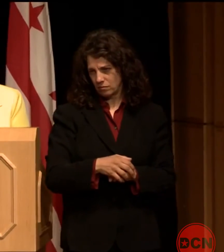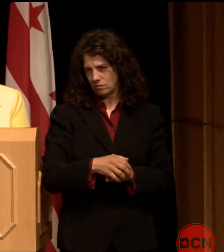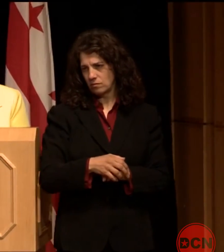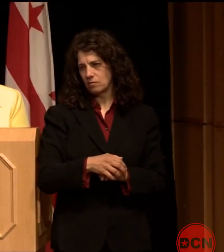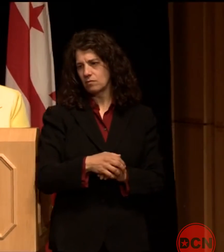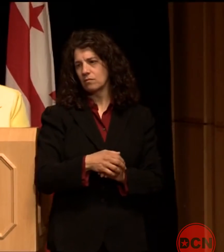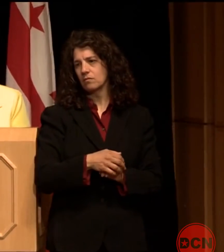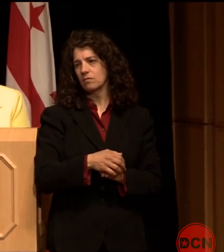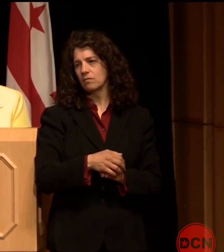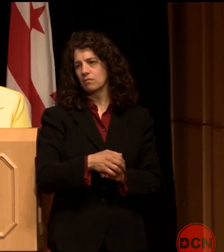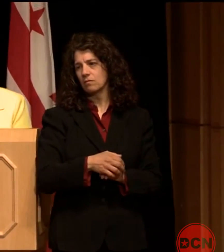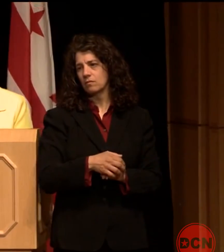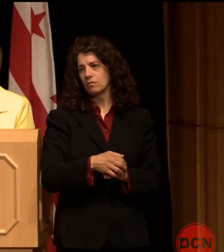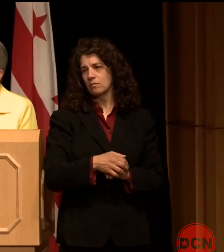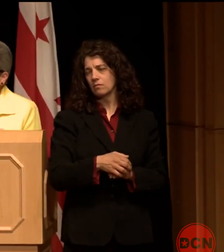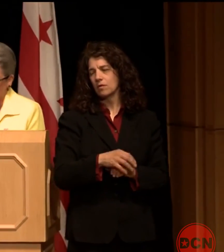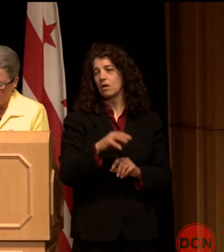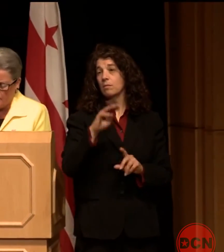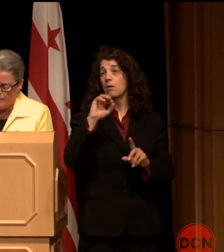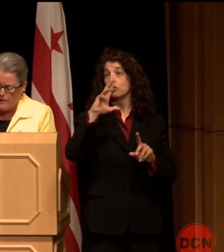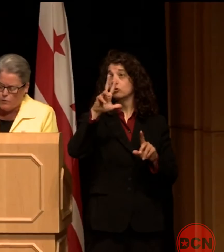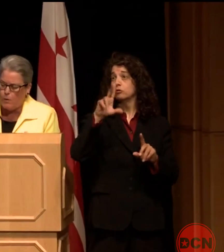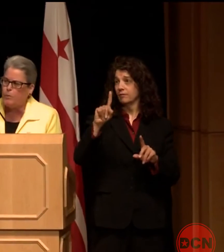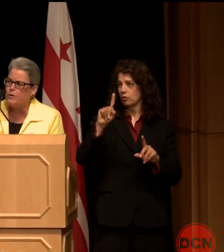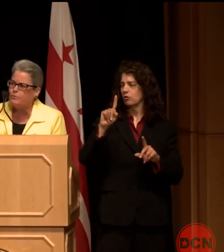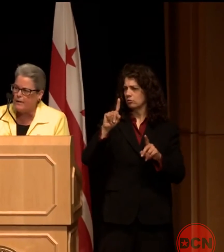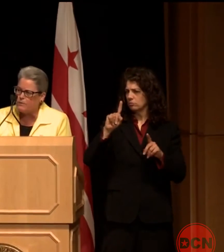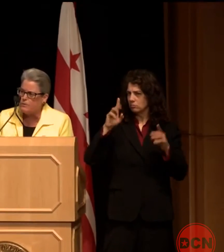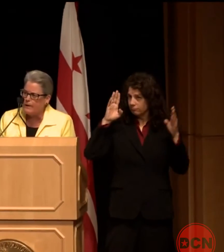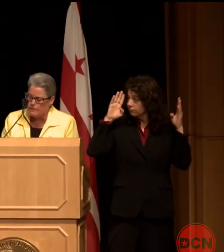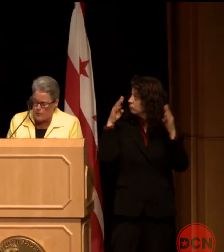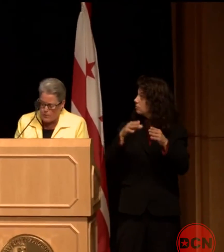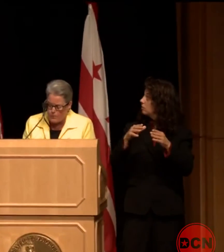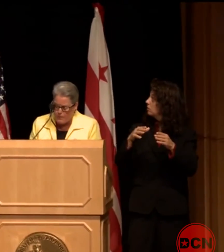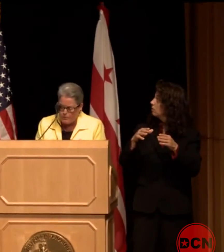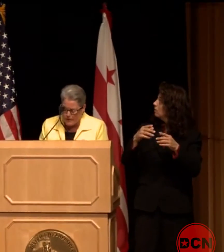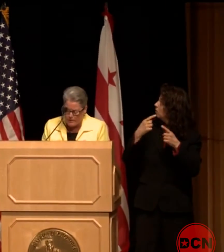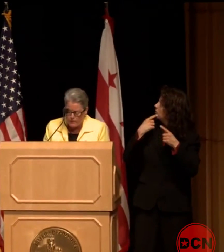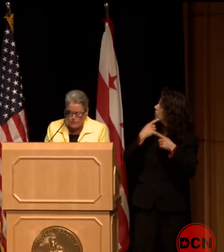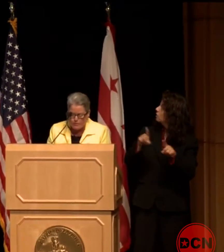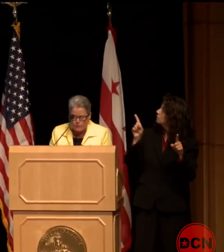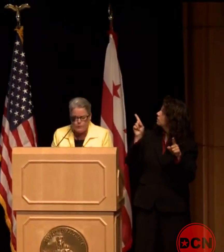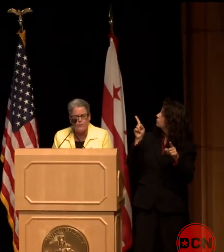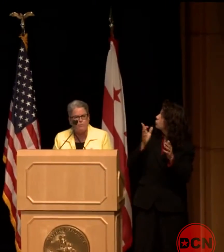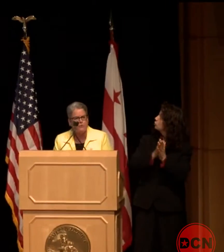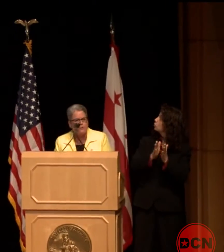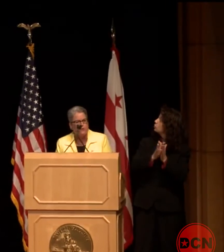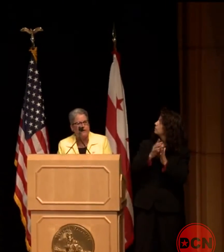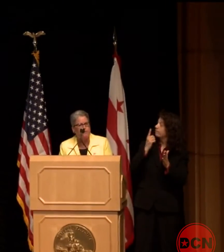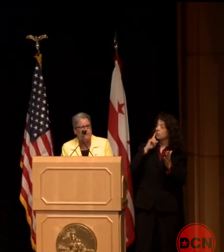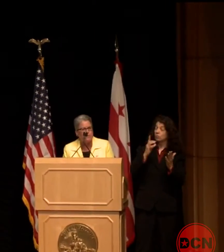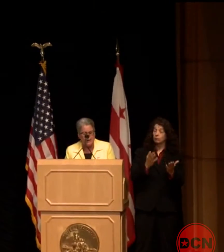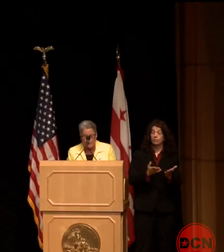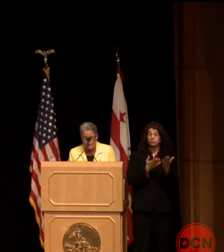31ST? WE USE RFP'S TO AWARD FEDERAL AND LOCAL FUNDS TO PRODUCE AND PRESERVE AFFORDABLE HOUSING